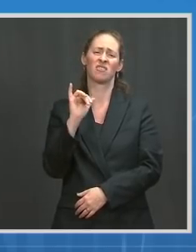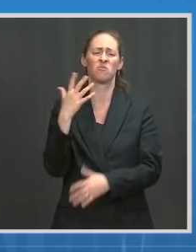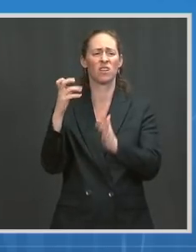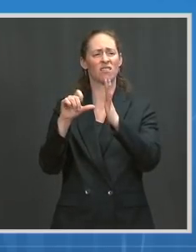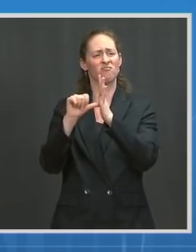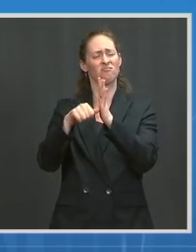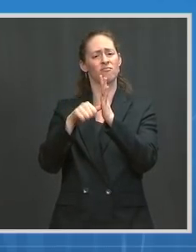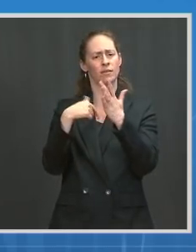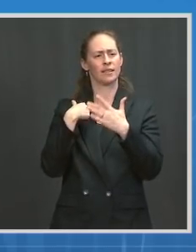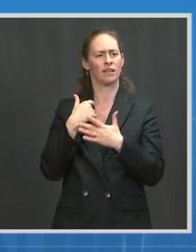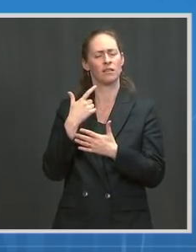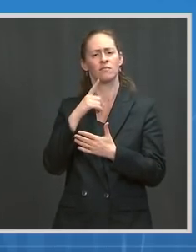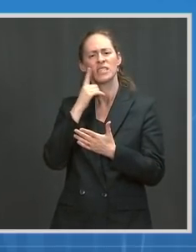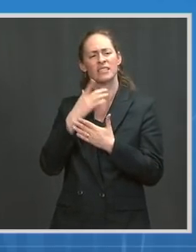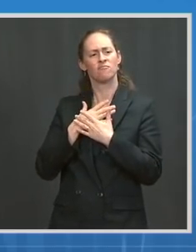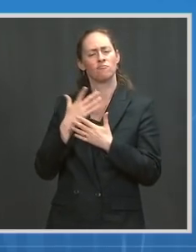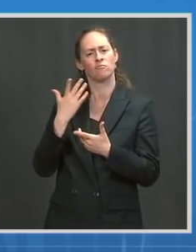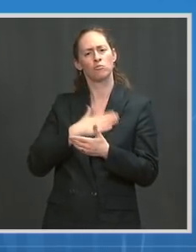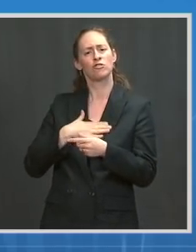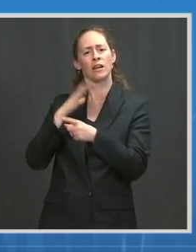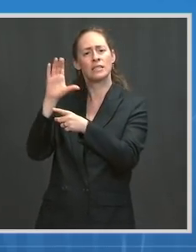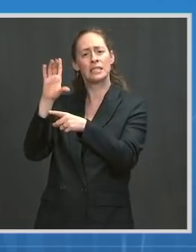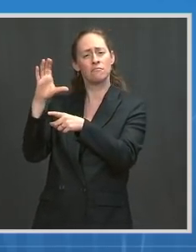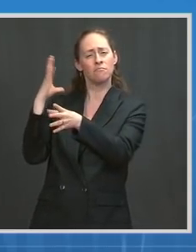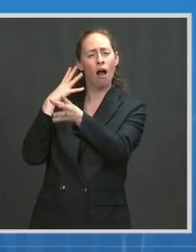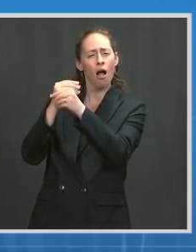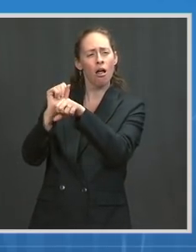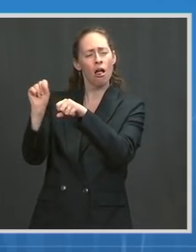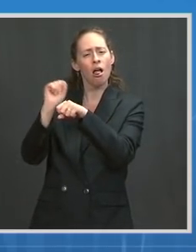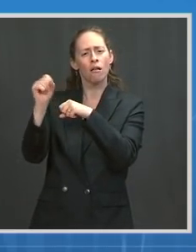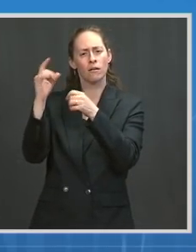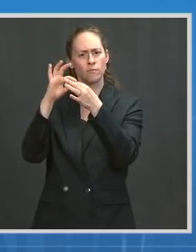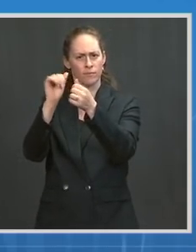to vaccinate as many people as possible and to stop the pandemic.